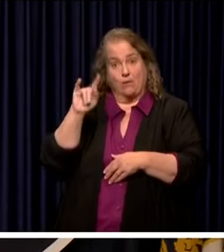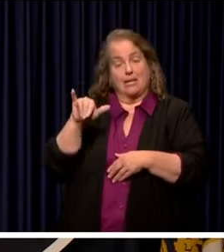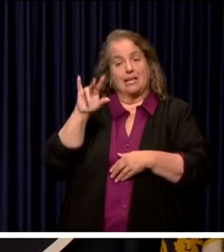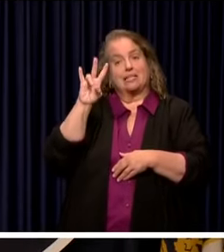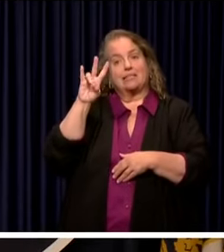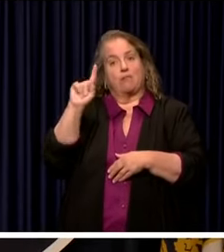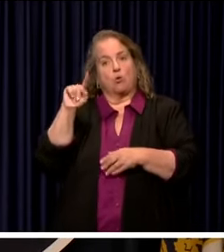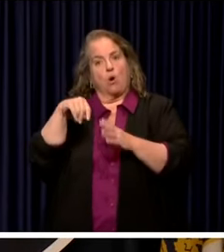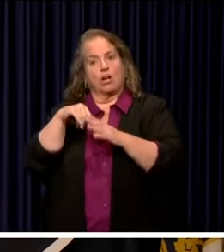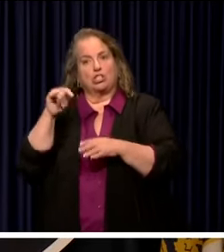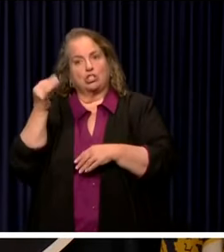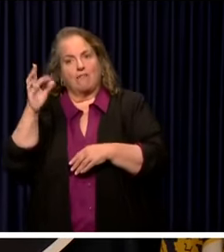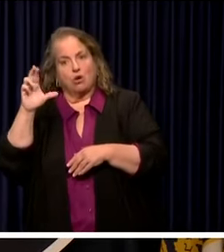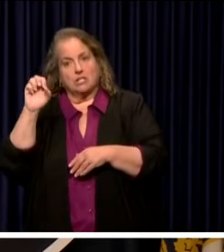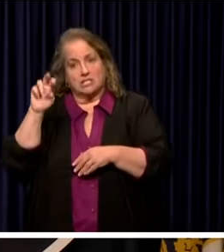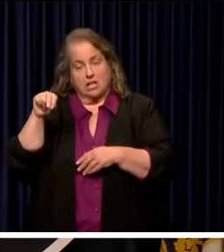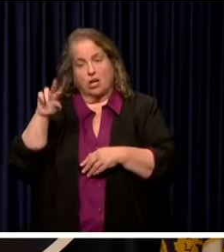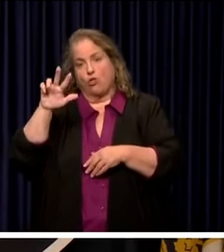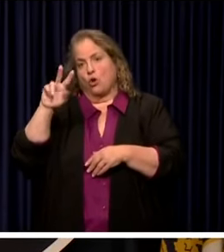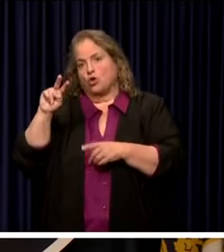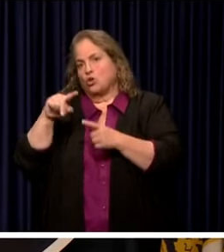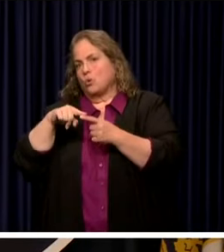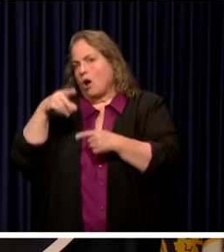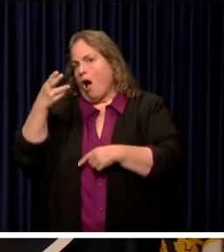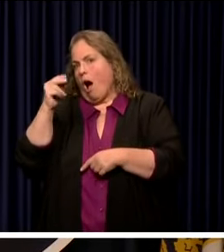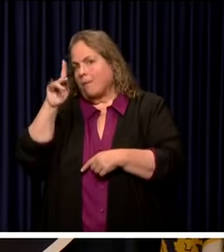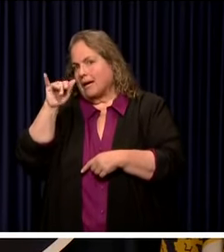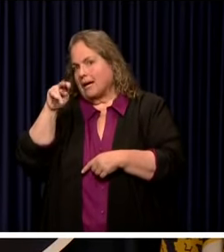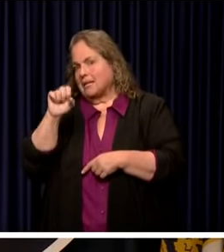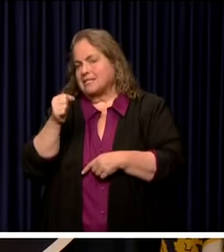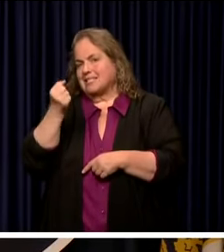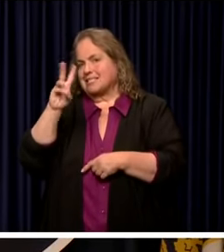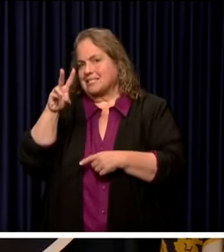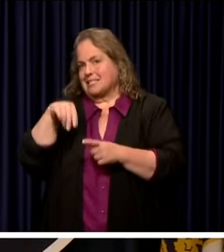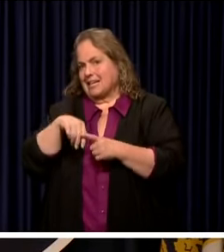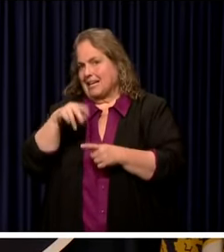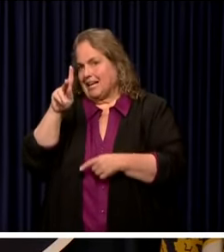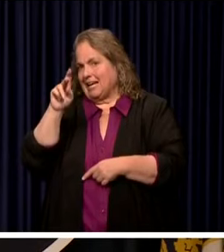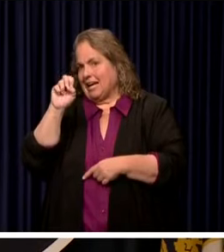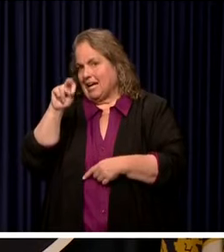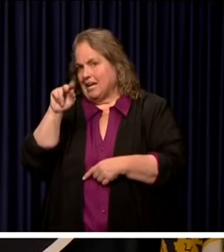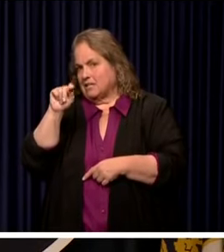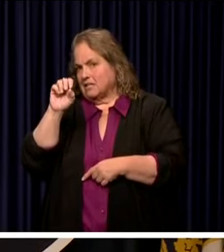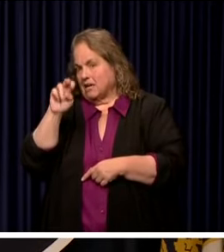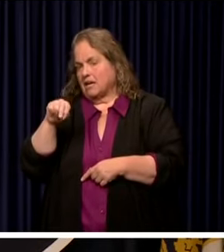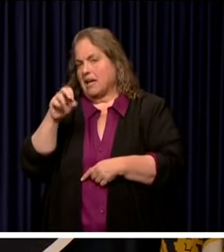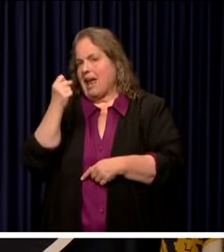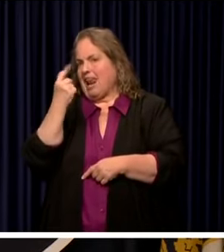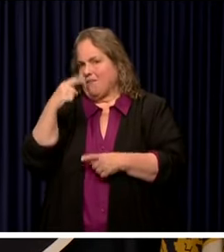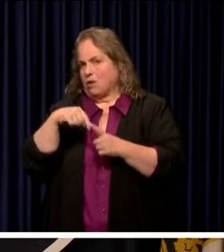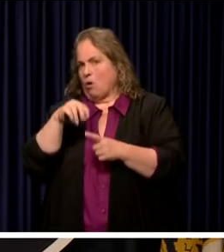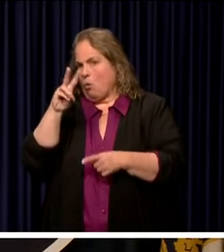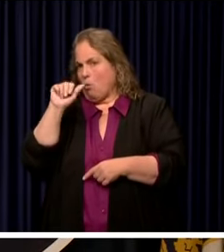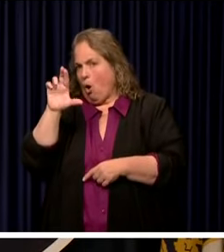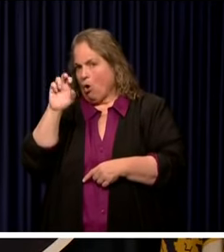EVERY GOOD DECISION WE MAKE PROTECTS PEOPLE, EVERY BAD DECISION WE MAKING RESULT IN THE